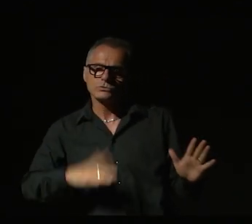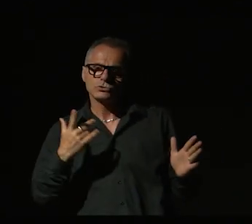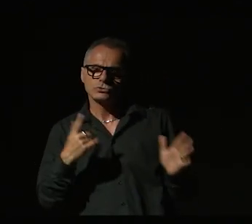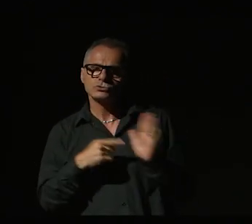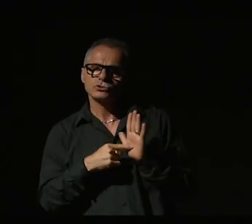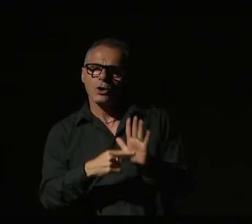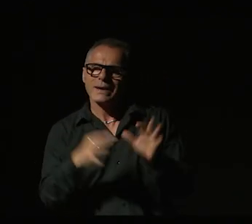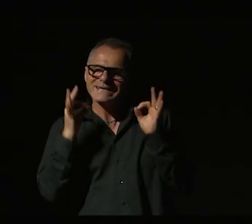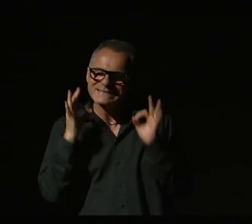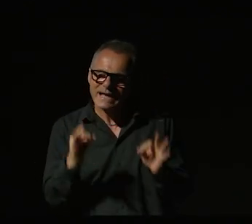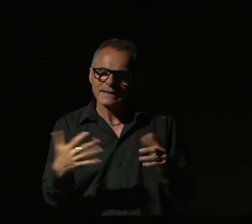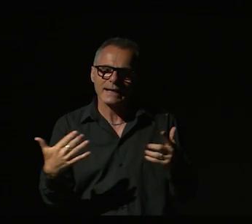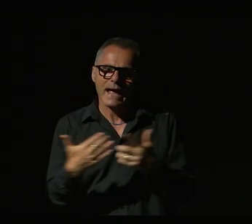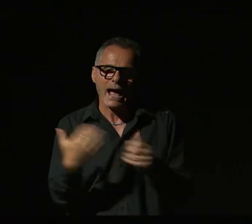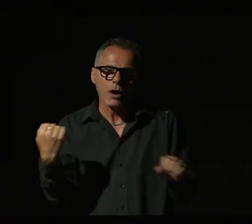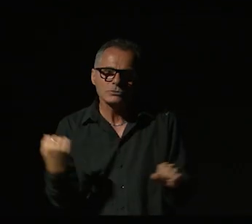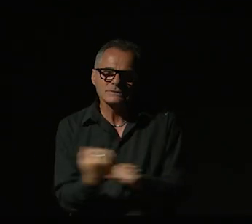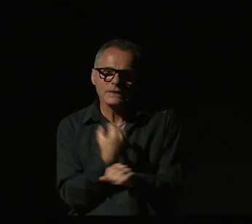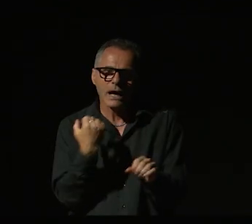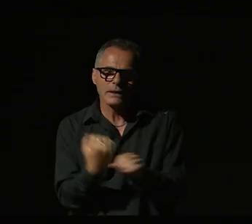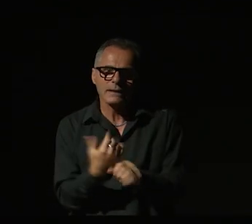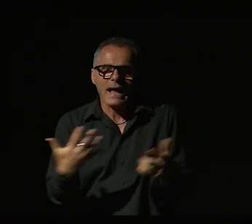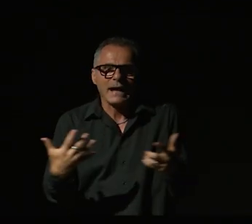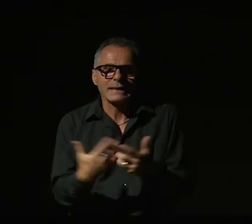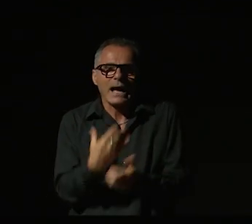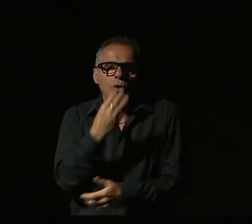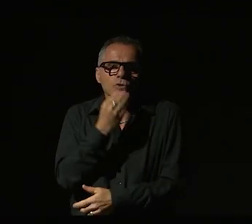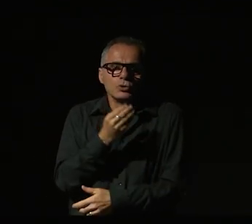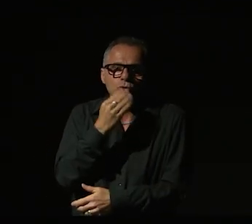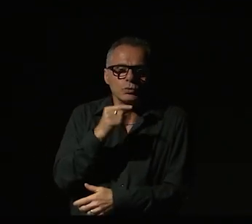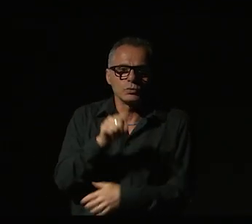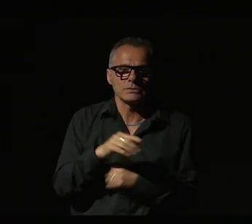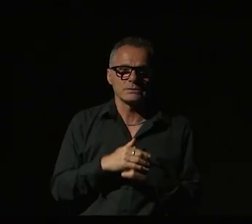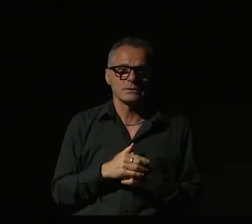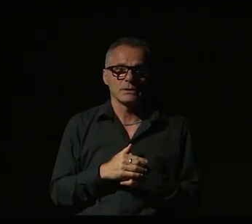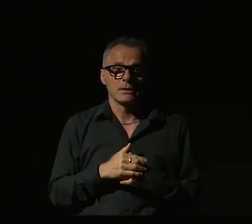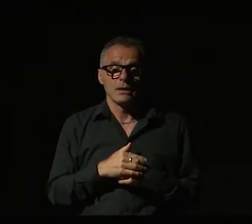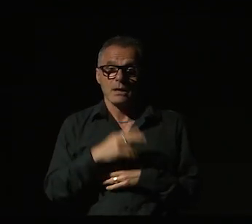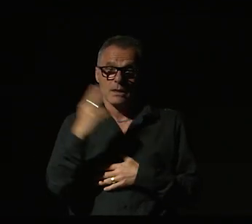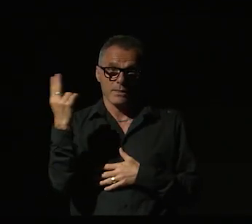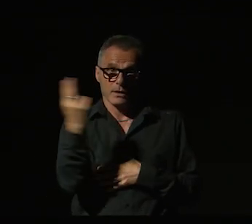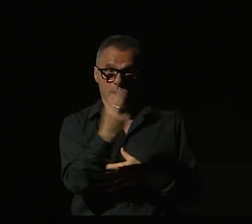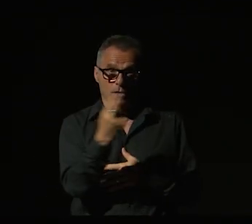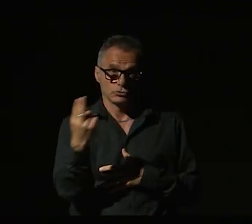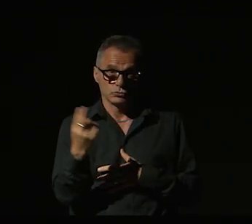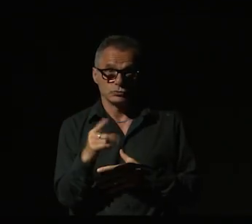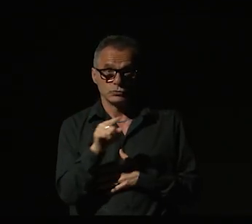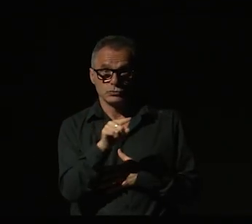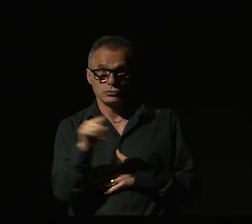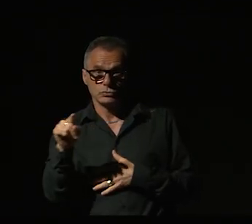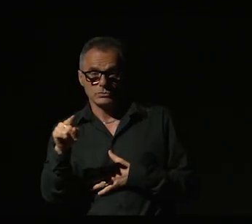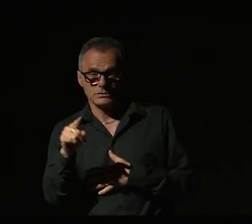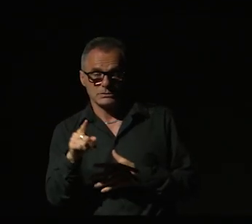and how exactly where they used. The cartoon depicting Cephalus and Aurora was cut up